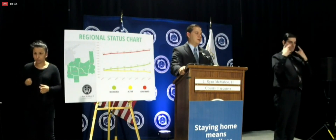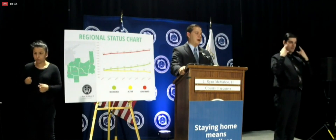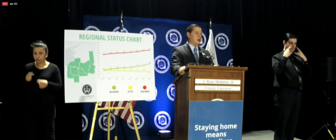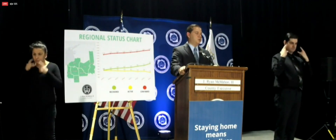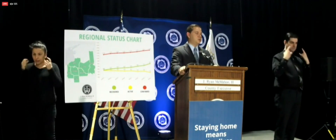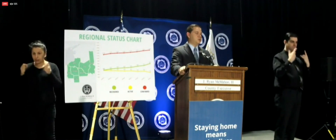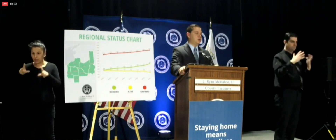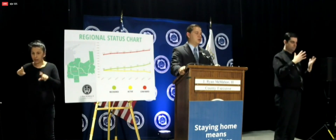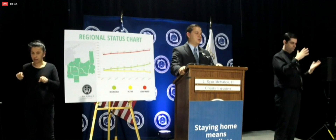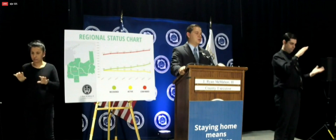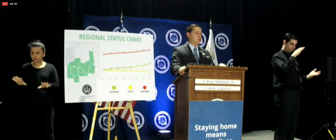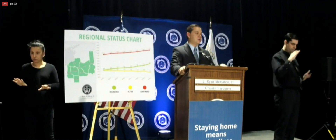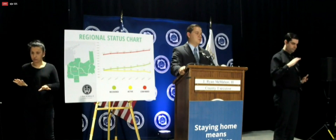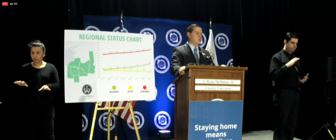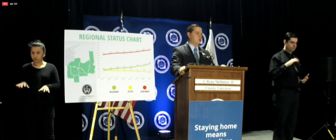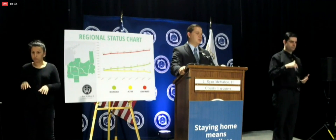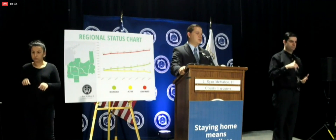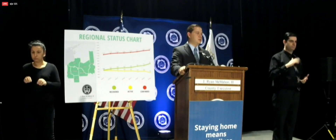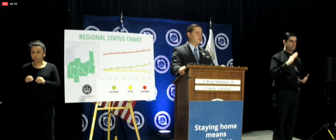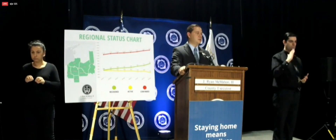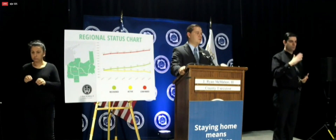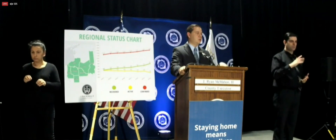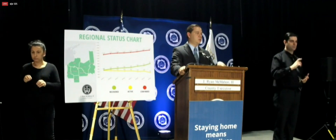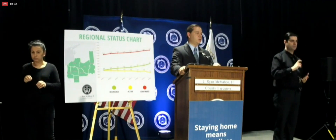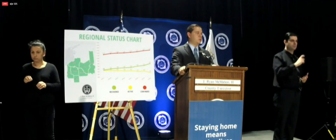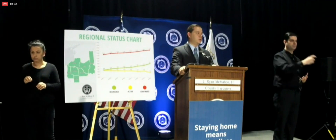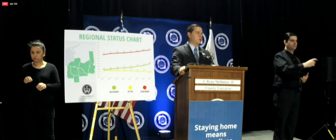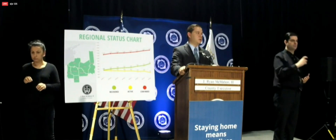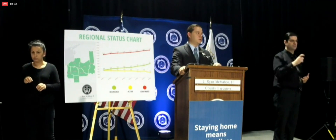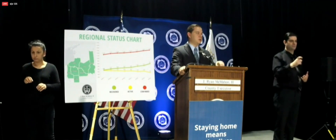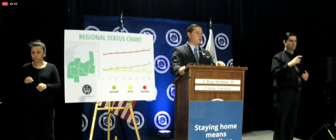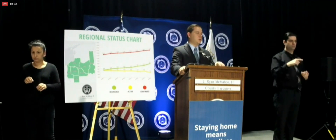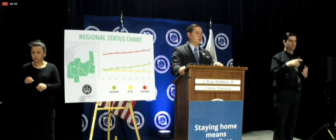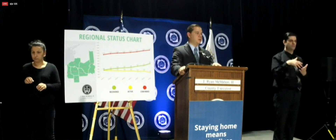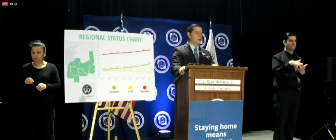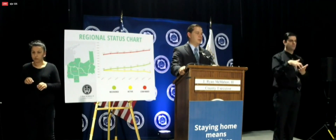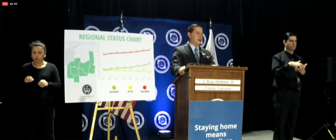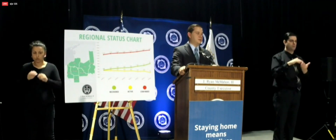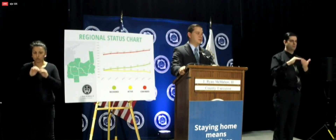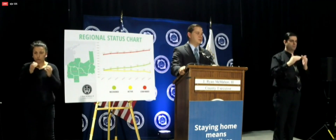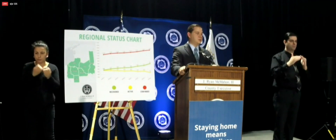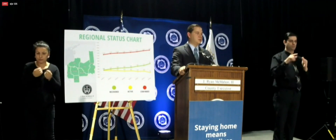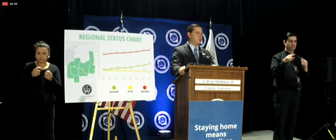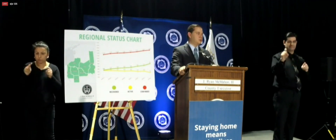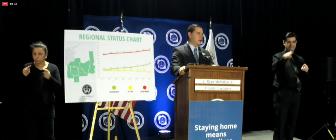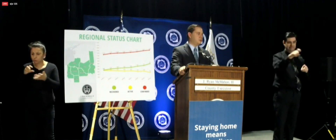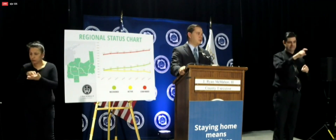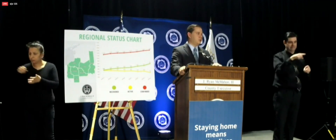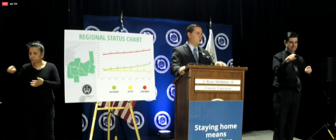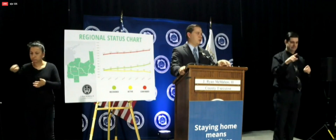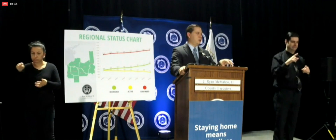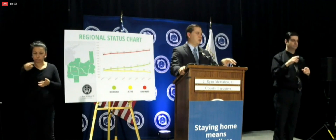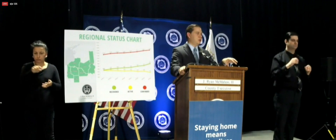MASKS IN, WE'RE GOING TO BE GETTING THESE MASKS OUT TO CERTAIN COMMUNITIES, VULNERABLE